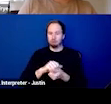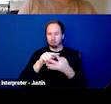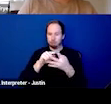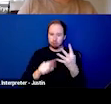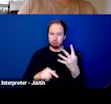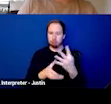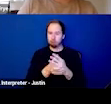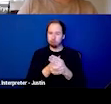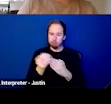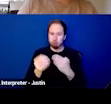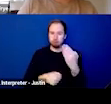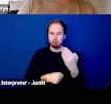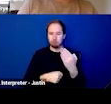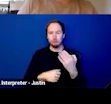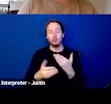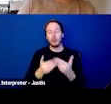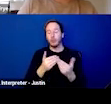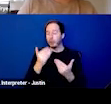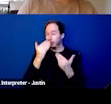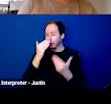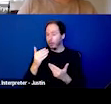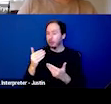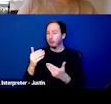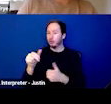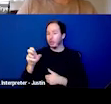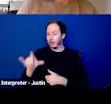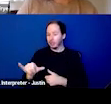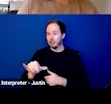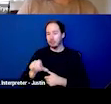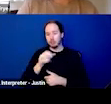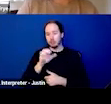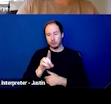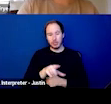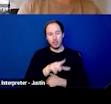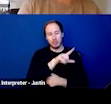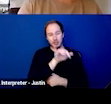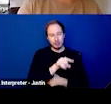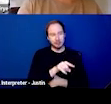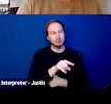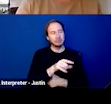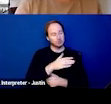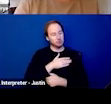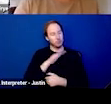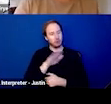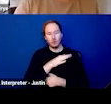So again, thank you so much, Ashley and Chad and Liz. We really, really appreciate you sharing your expertise and taking the time for this.